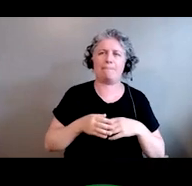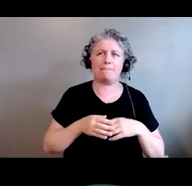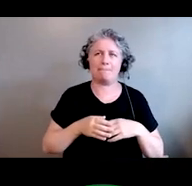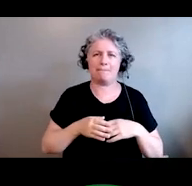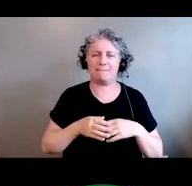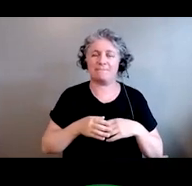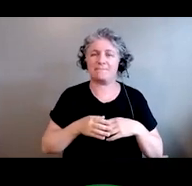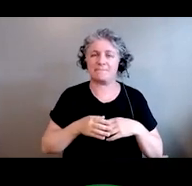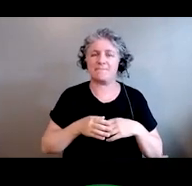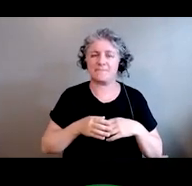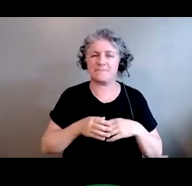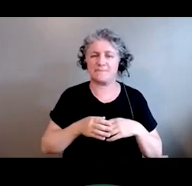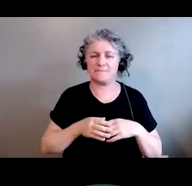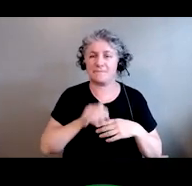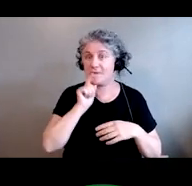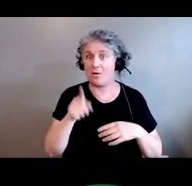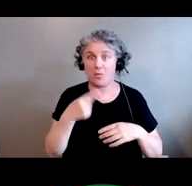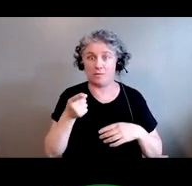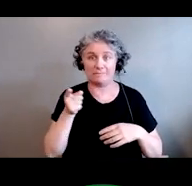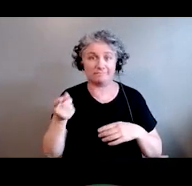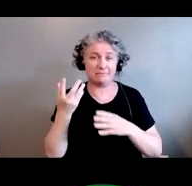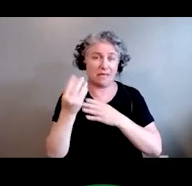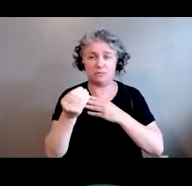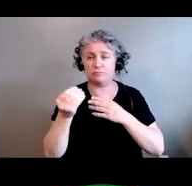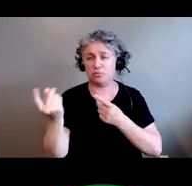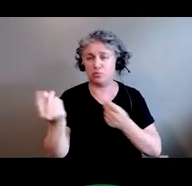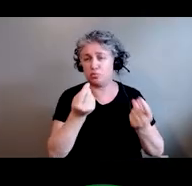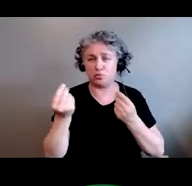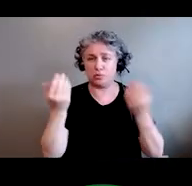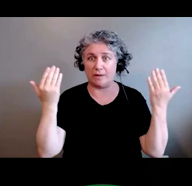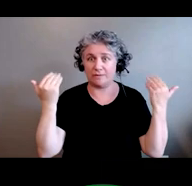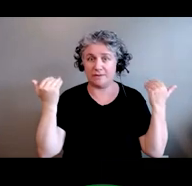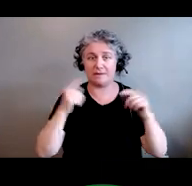is it that access to the outdoors, but like when you get to fulfill those passions and